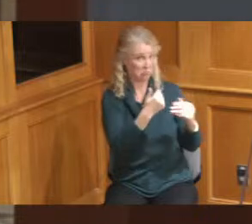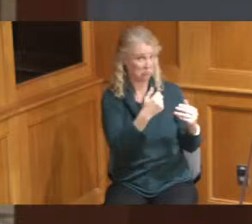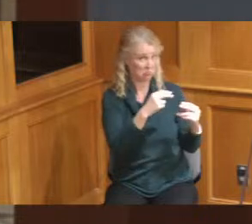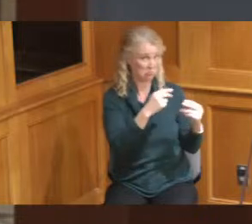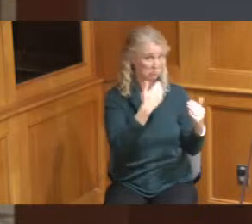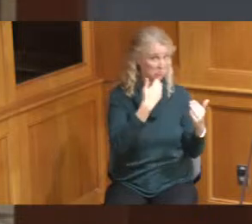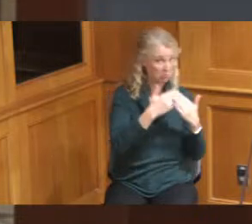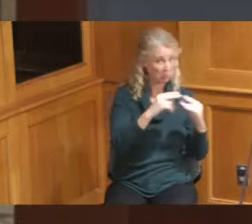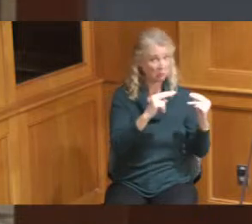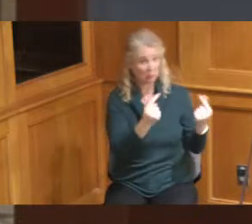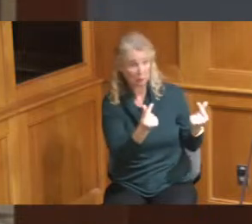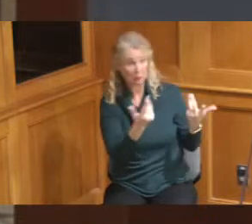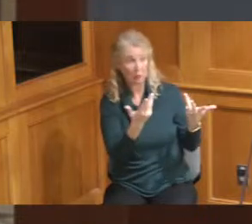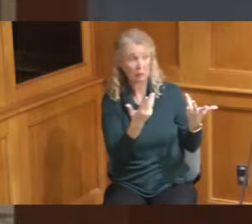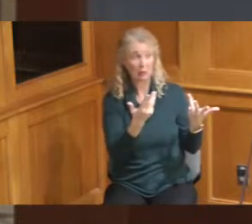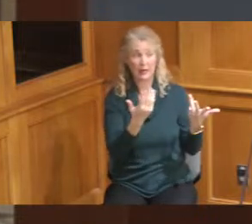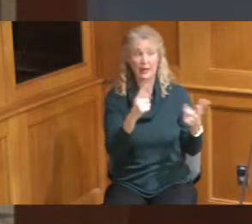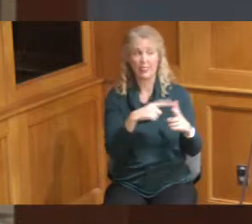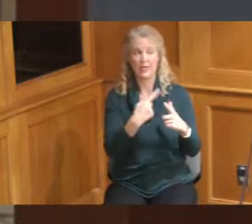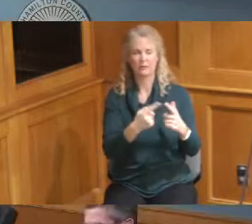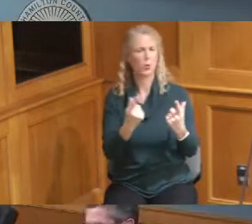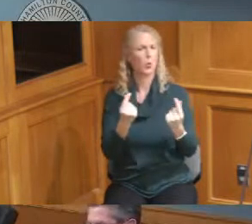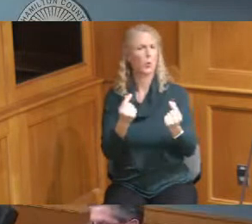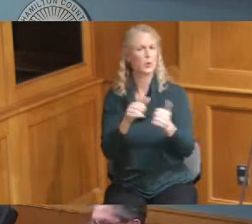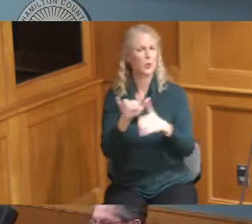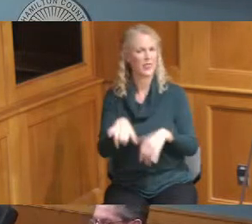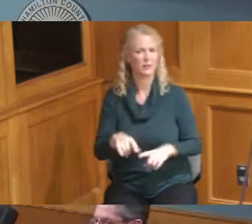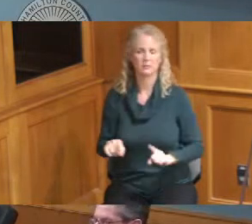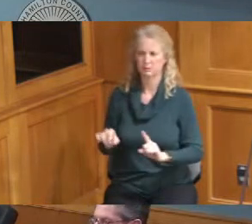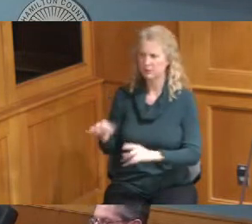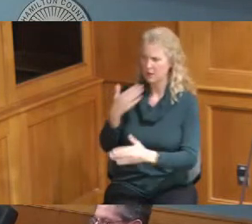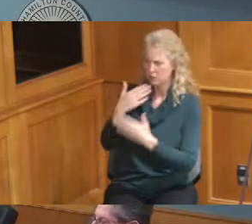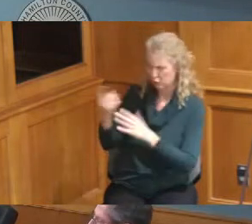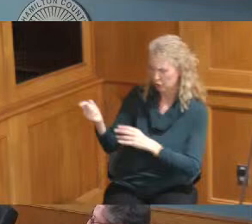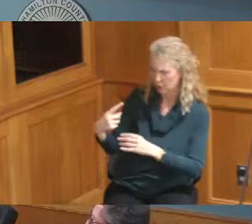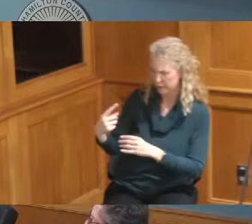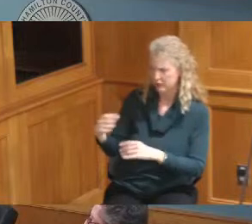conversation yeah thank you Jeff for the question so I do think it's really important to pull the